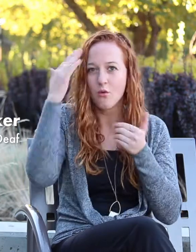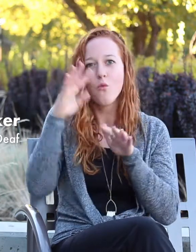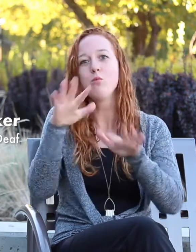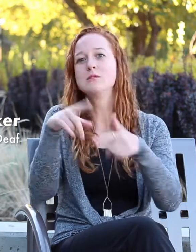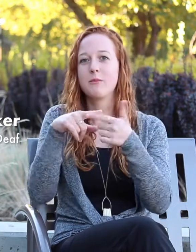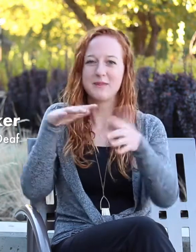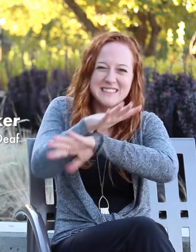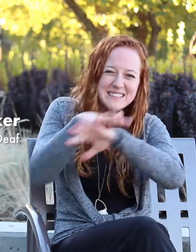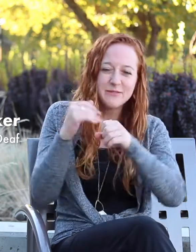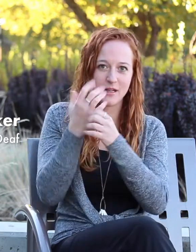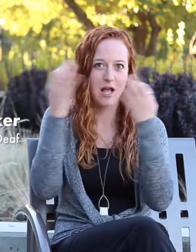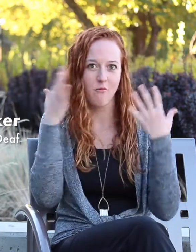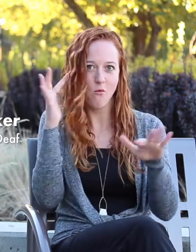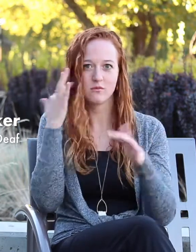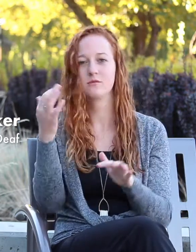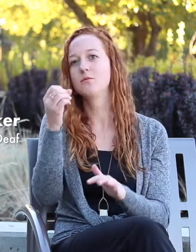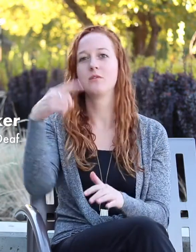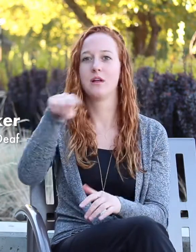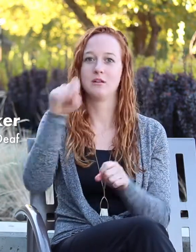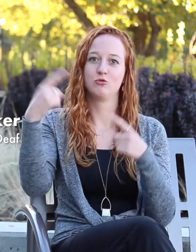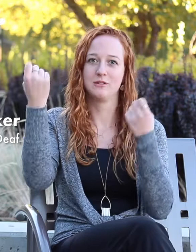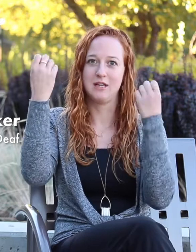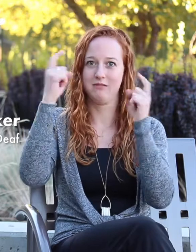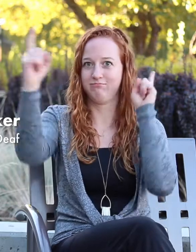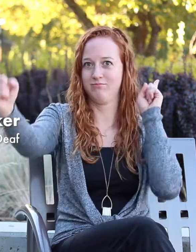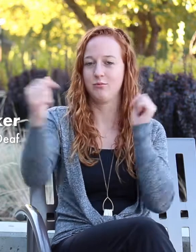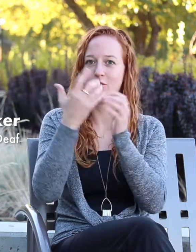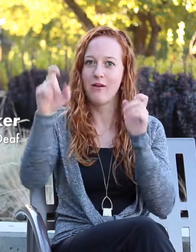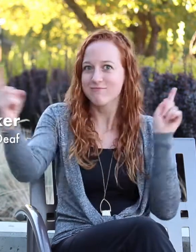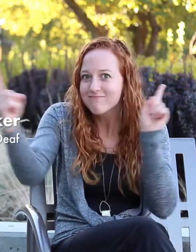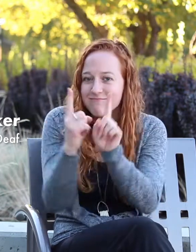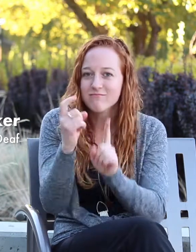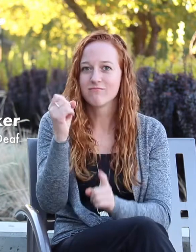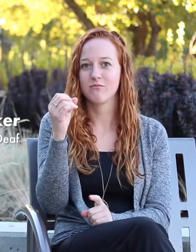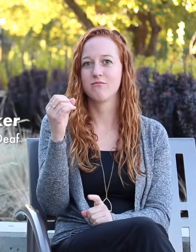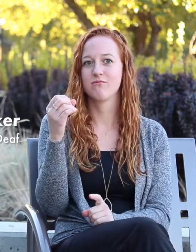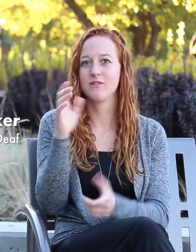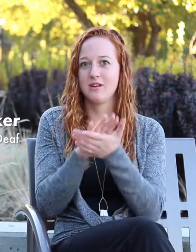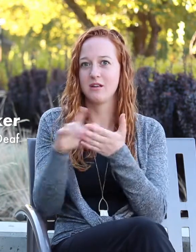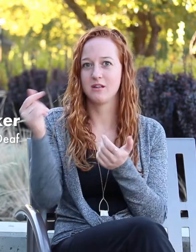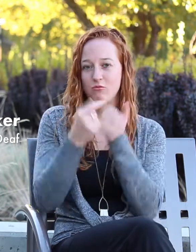you know, sometimes it's loud out and they ambient noise can just destroy the ability to communicate with spoken language.